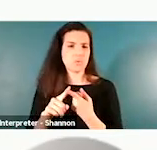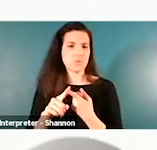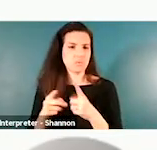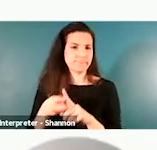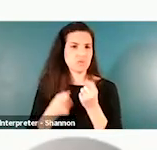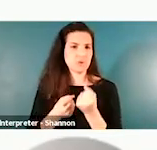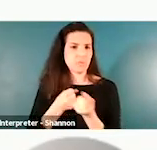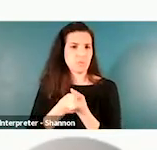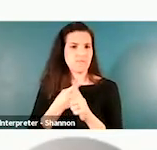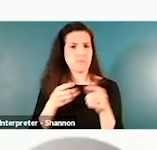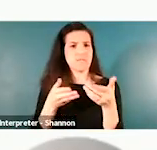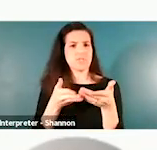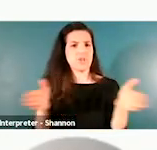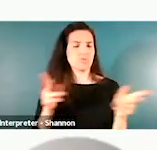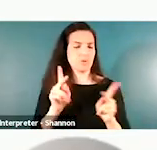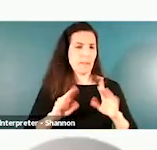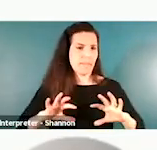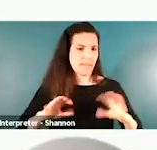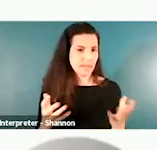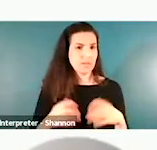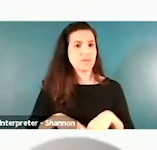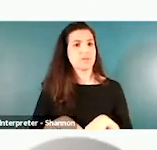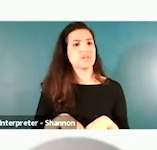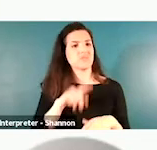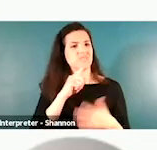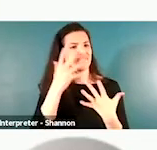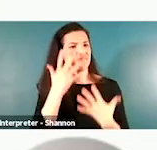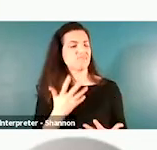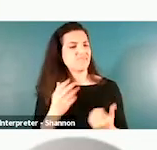It is pretty unfortunate then that there are many areas in the Arctic where